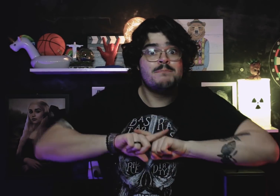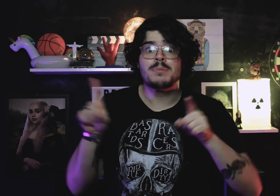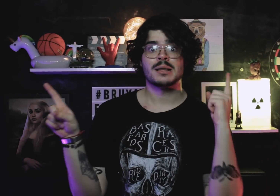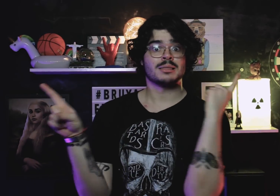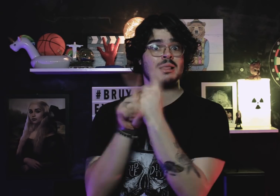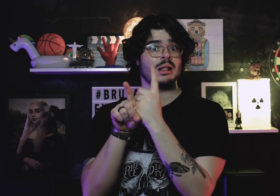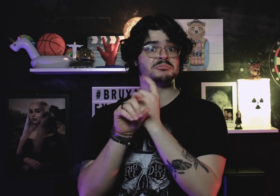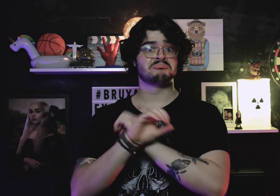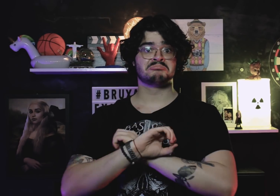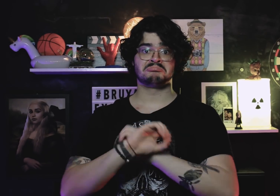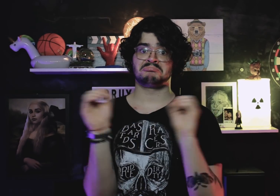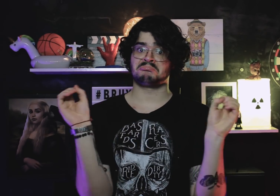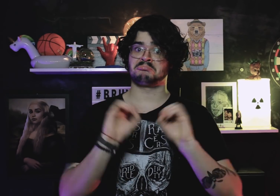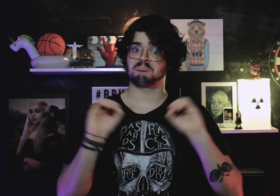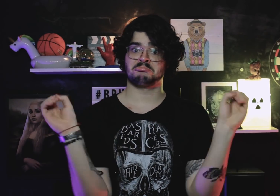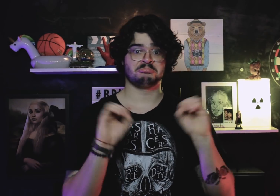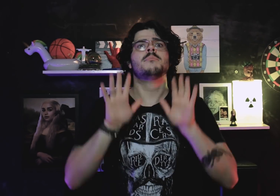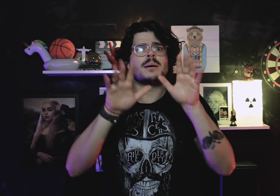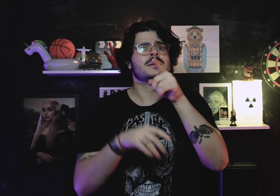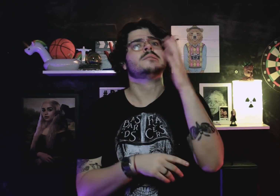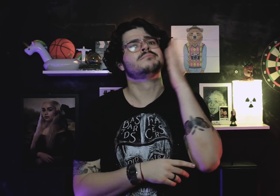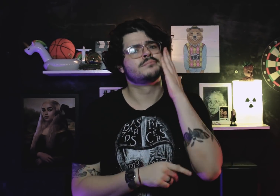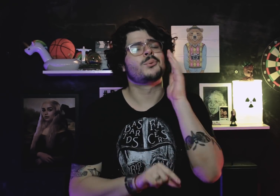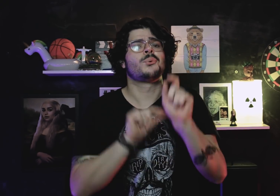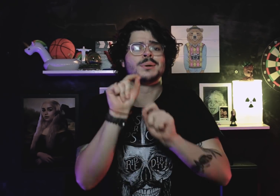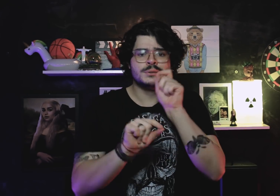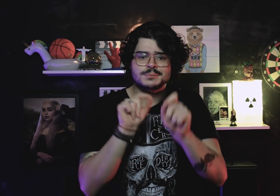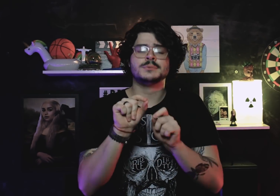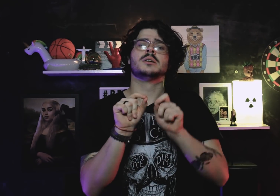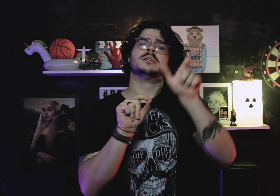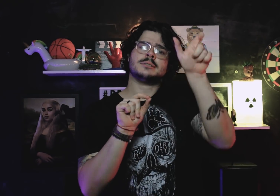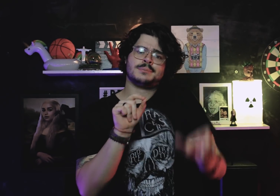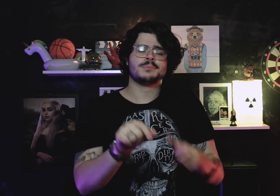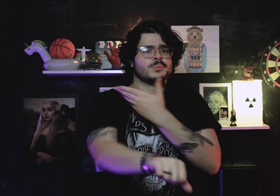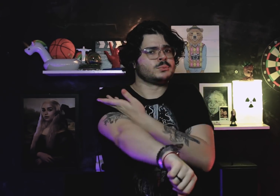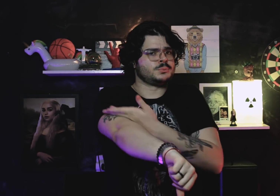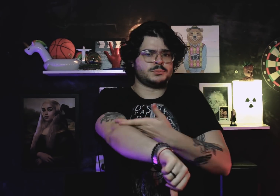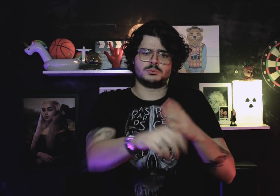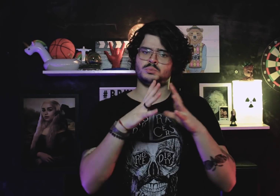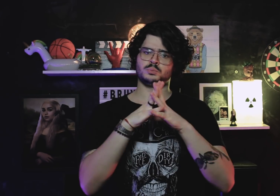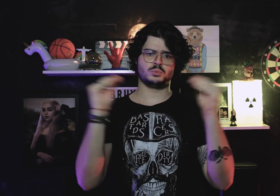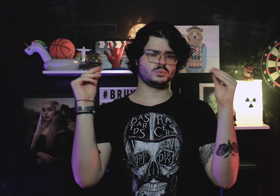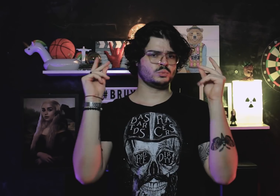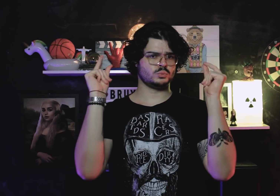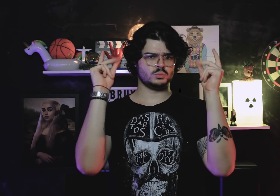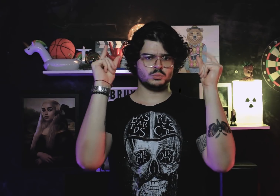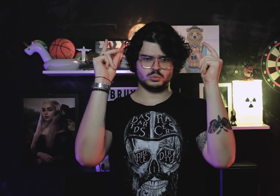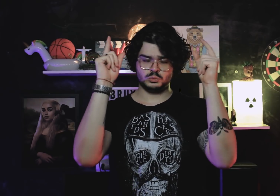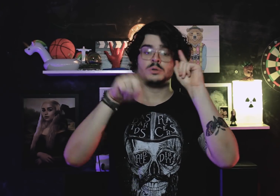however, without any success. But as we know, it usually disappears for some time